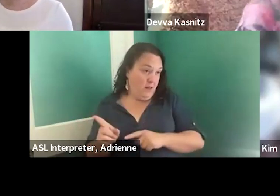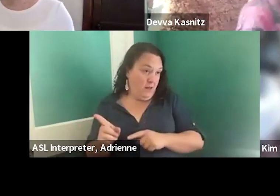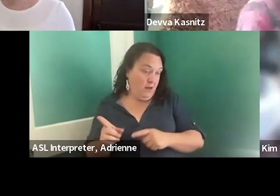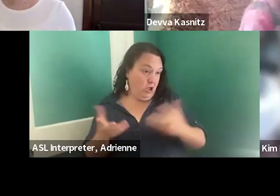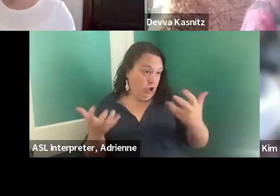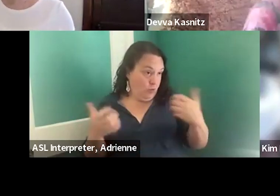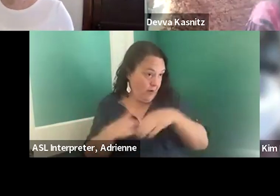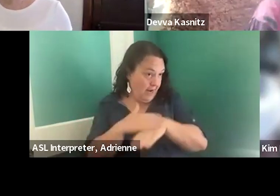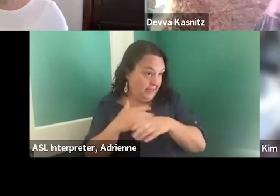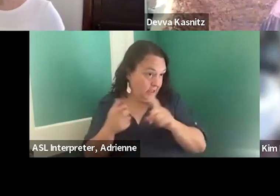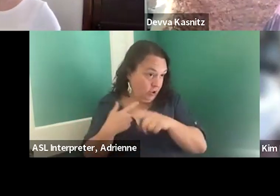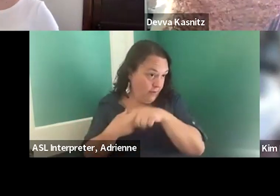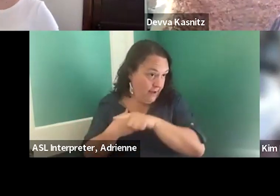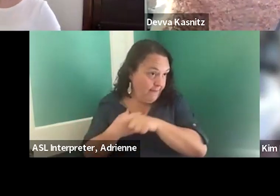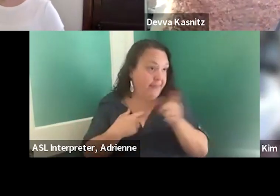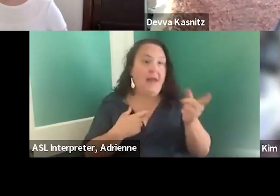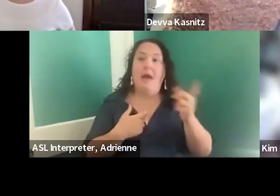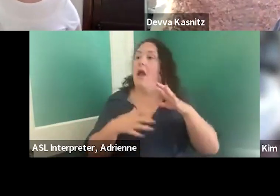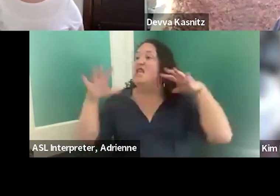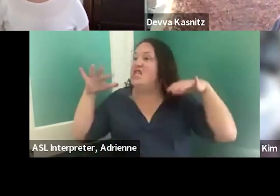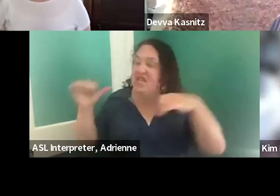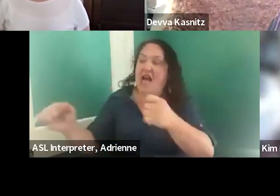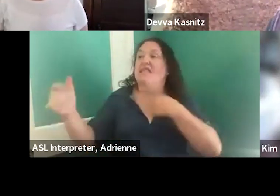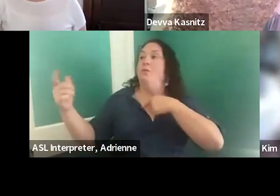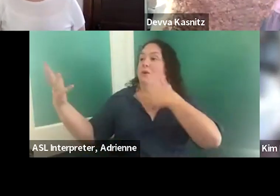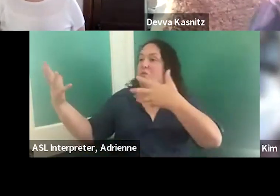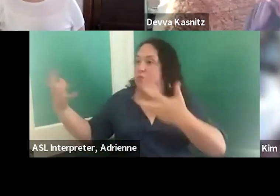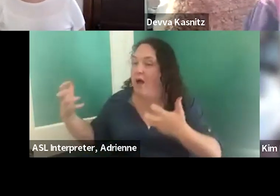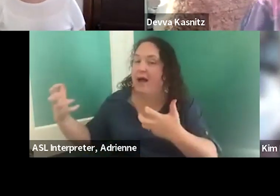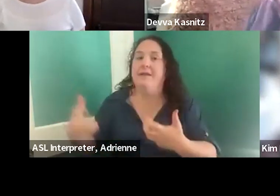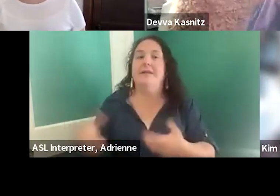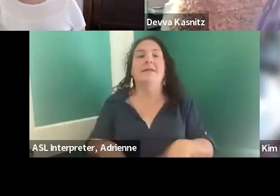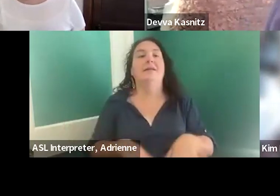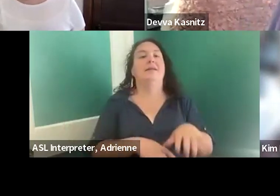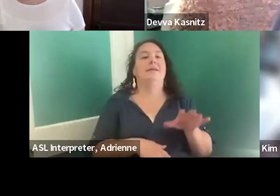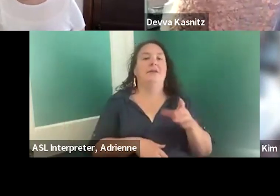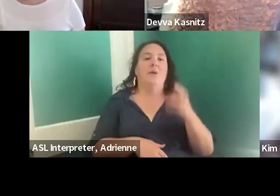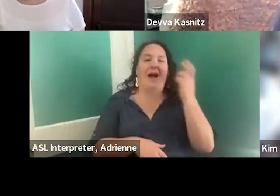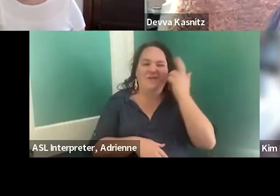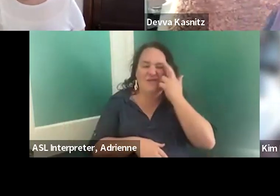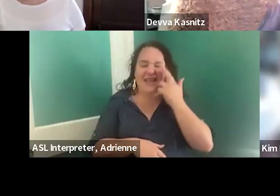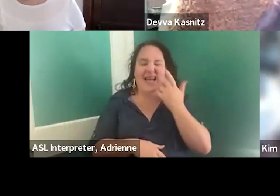The thing that I have realized gets the most traction recently-- and it depends on where